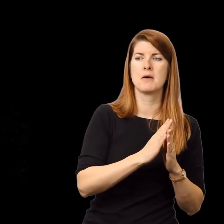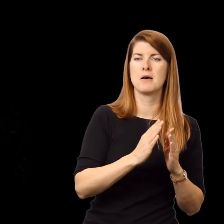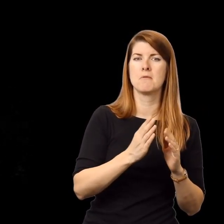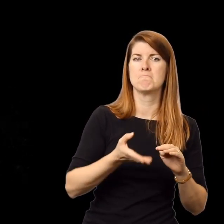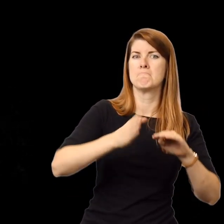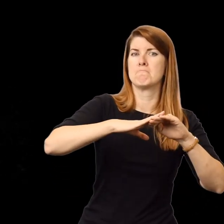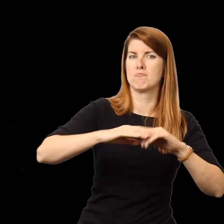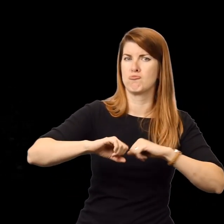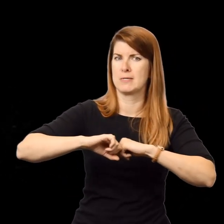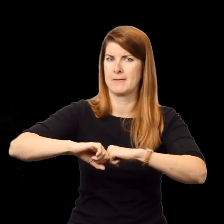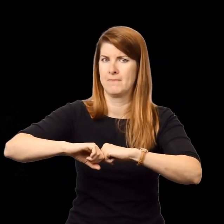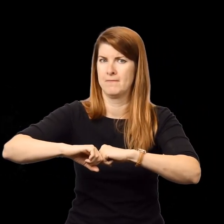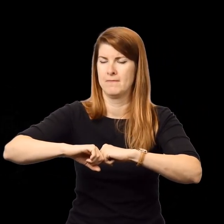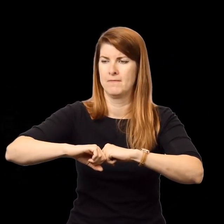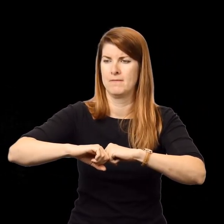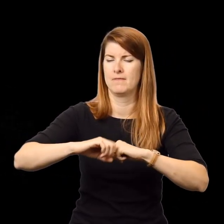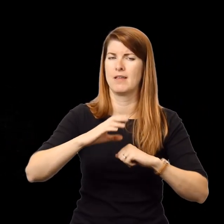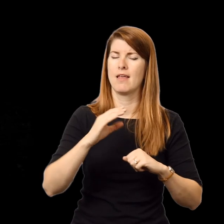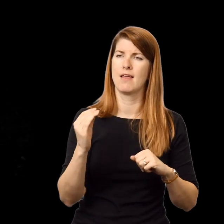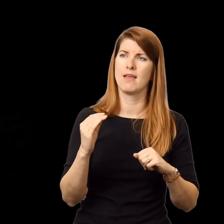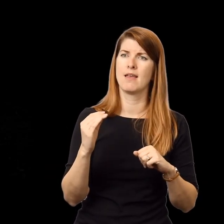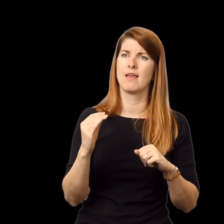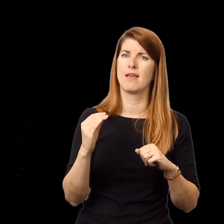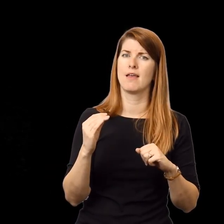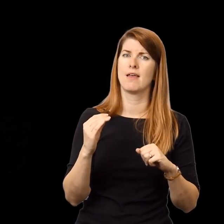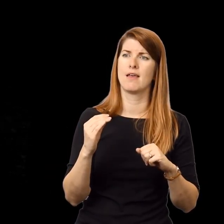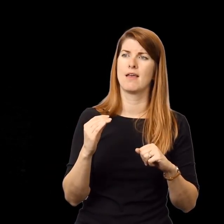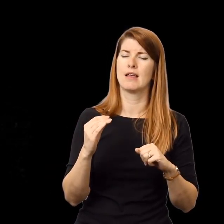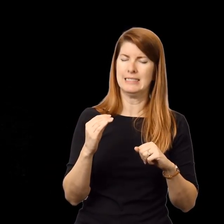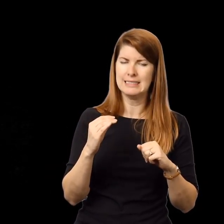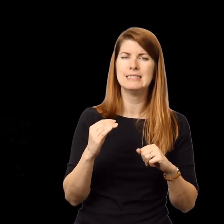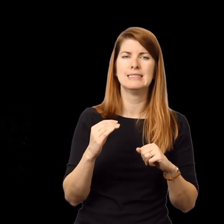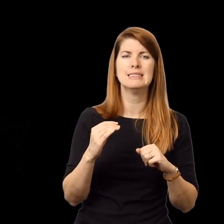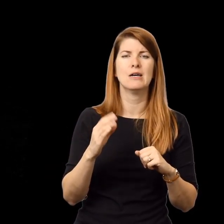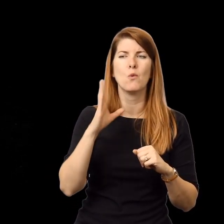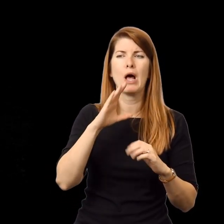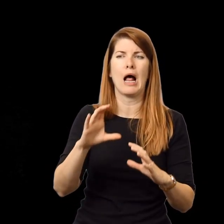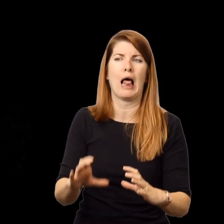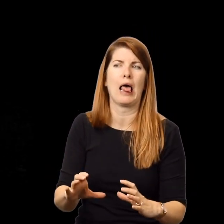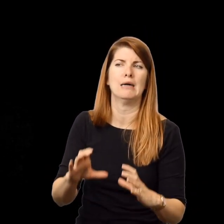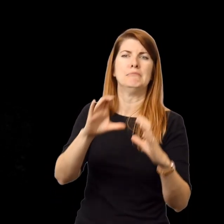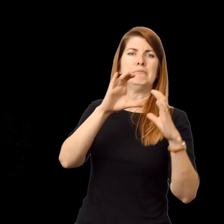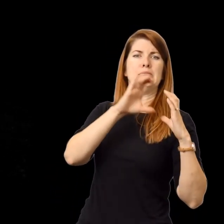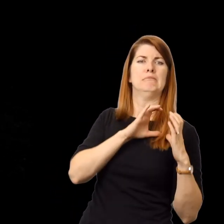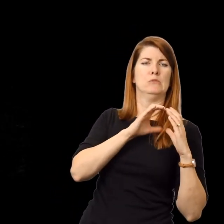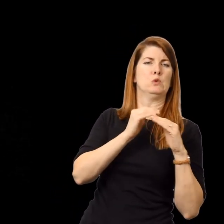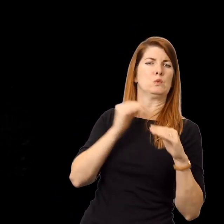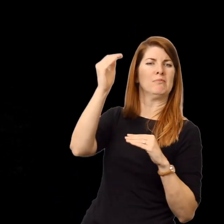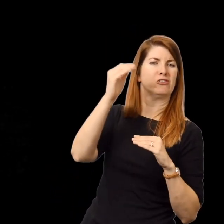up doing, they become overly protective, and they wind up doing way too much for these kids.